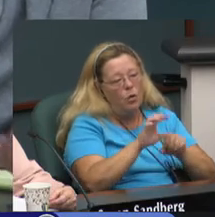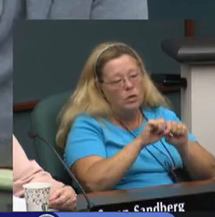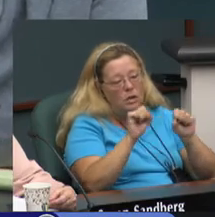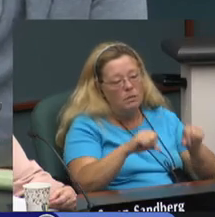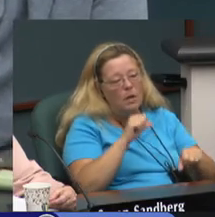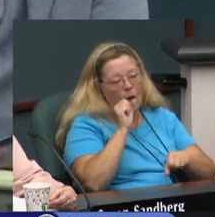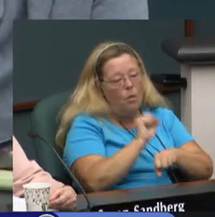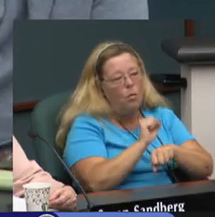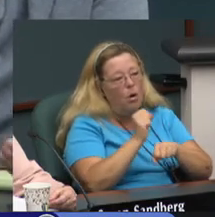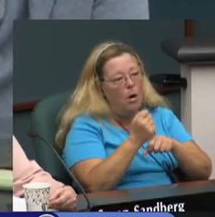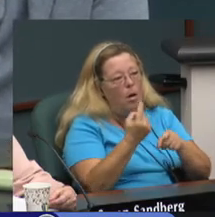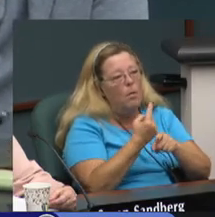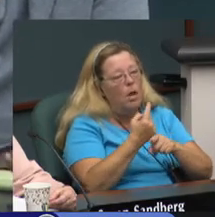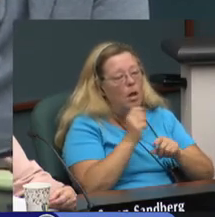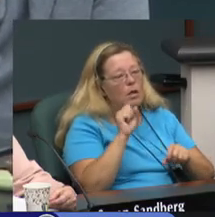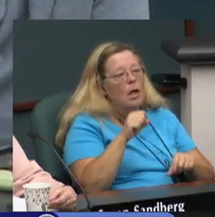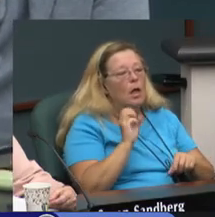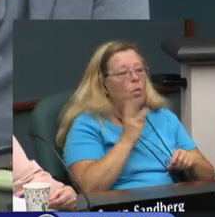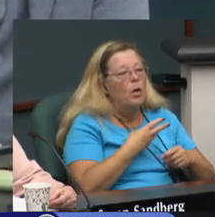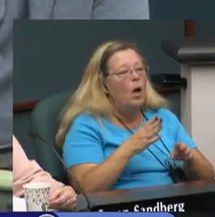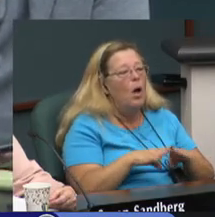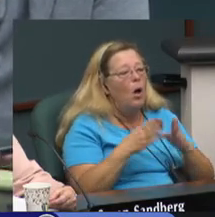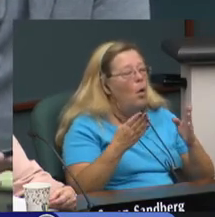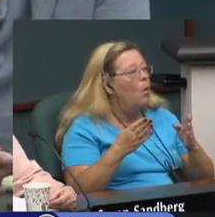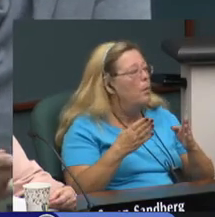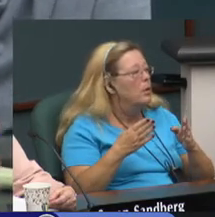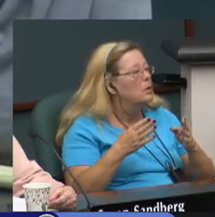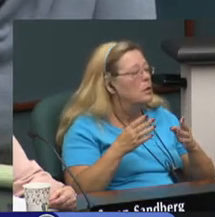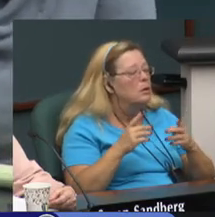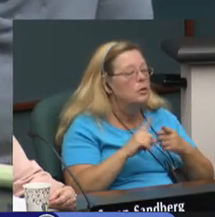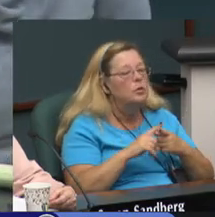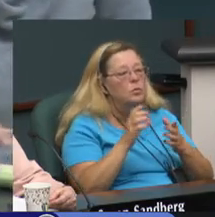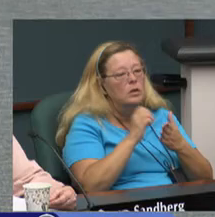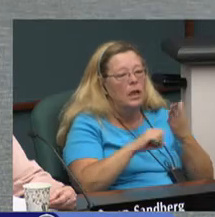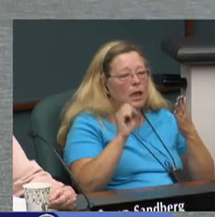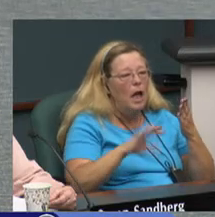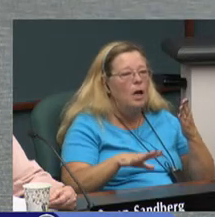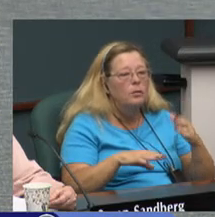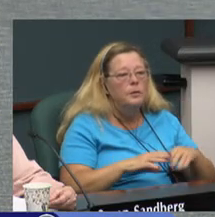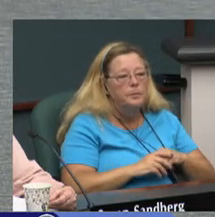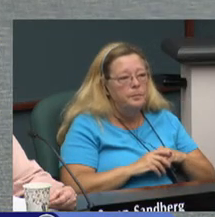yes we would be open to taking it out yep thank you